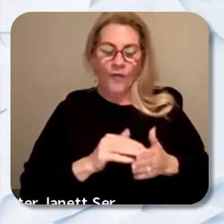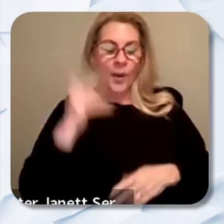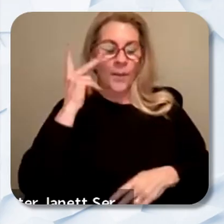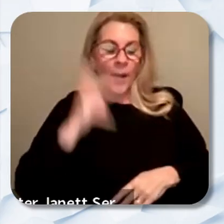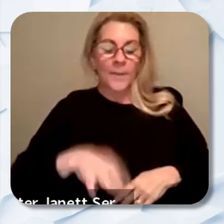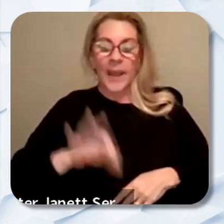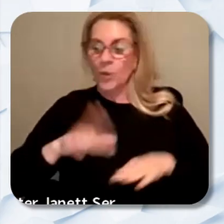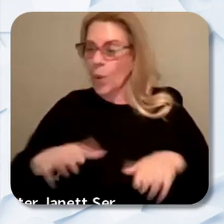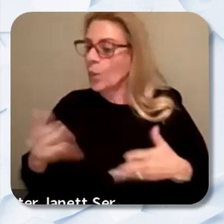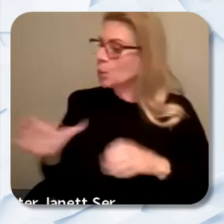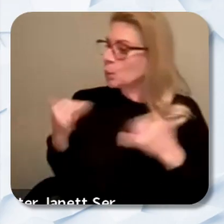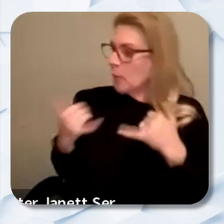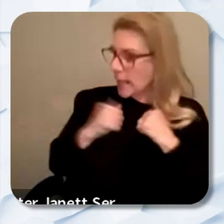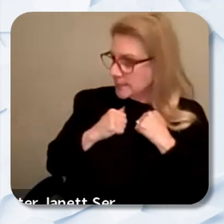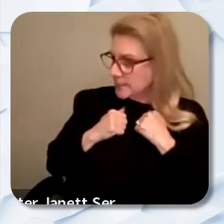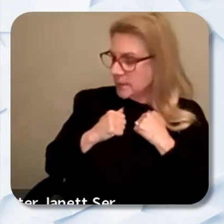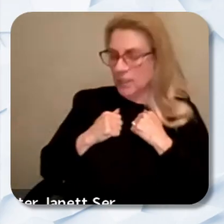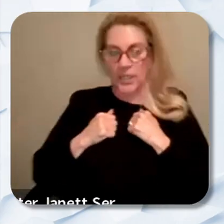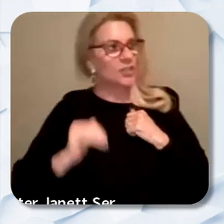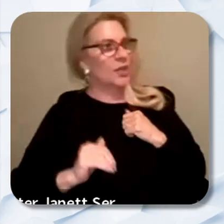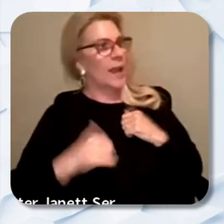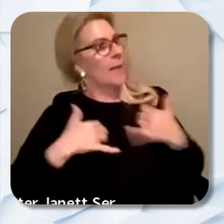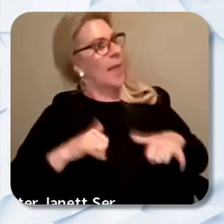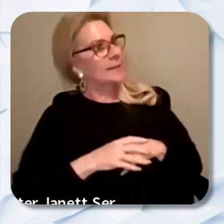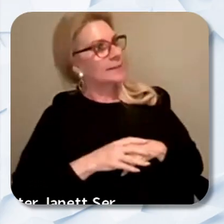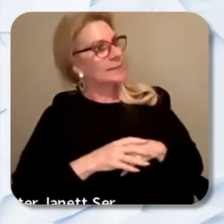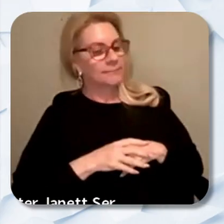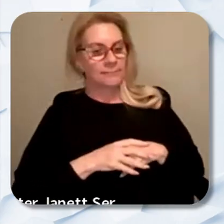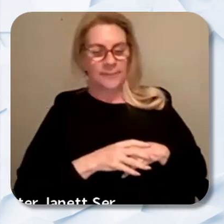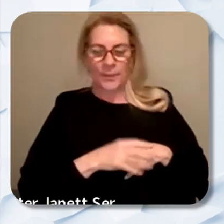they'll say “What did you do today?” And the child says “I played.” And I would tell my parents “Ask